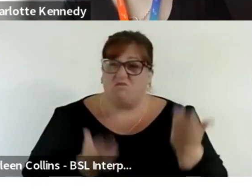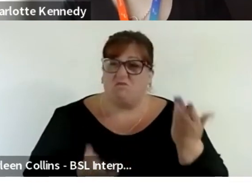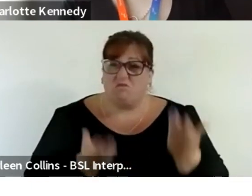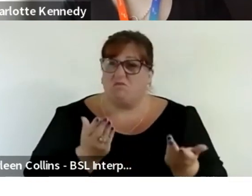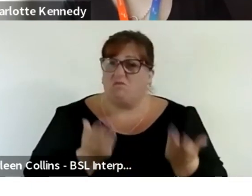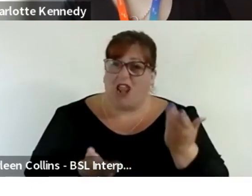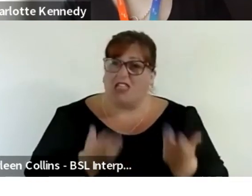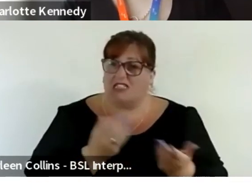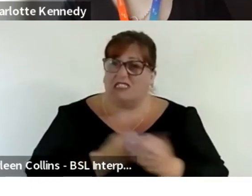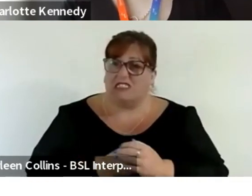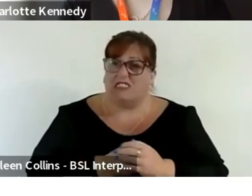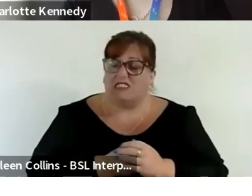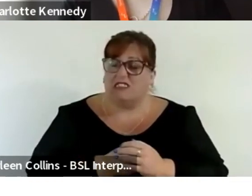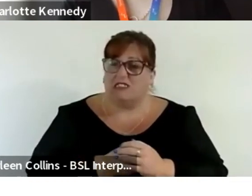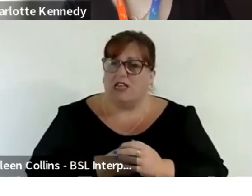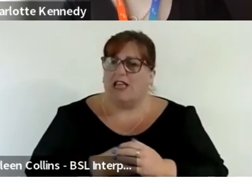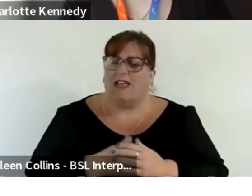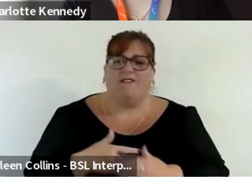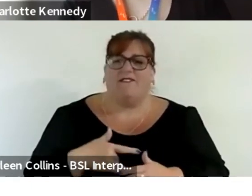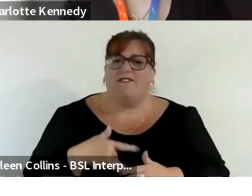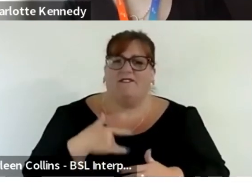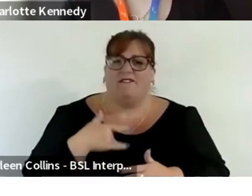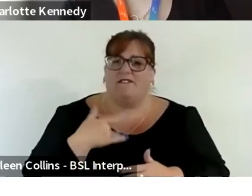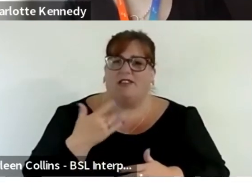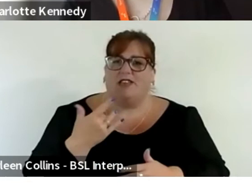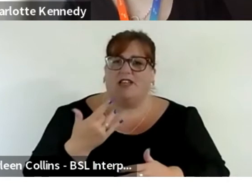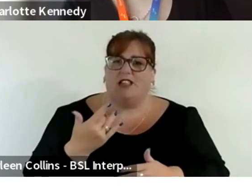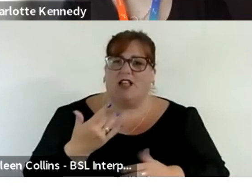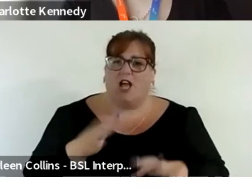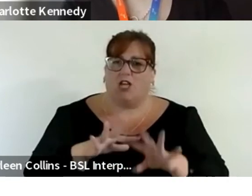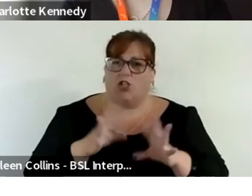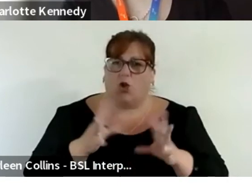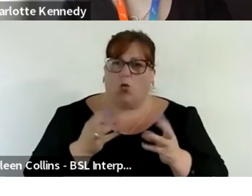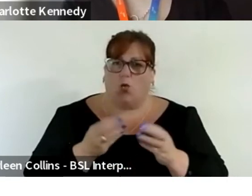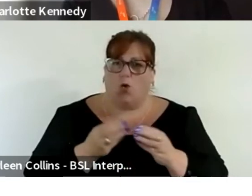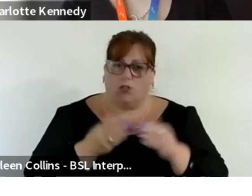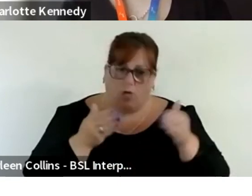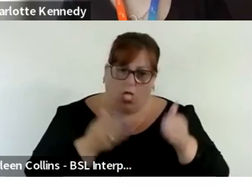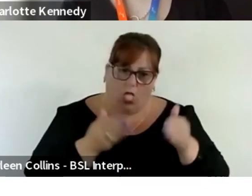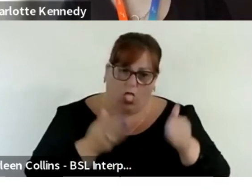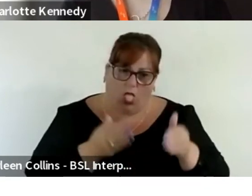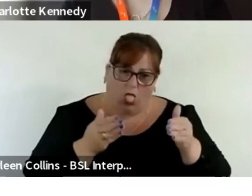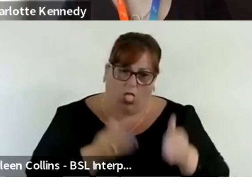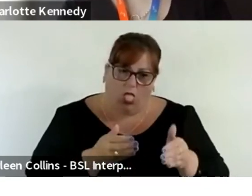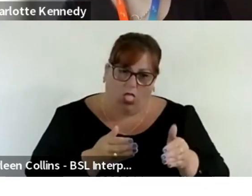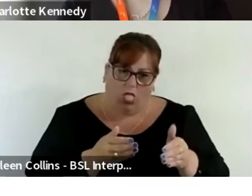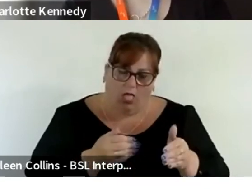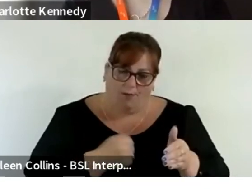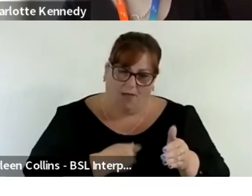You don't want it to be a defining characteristics, but you want people to know.